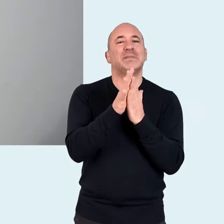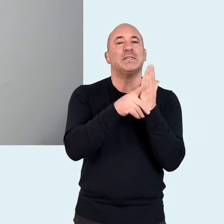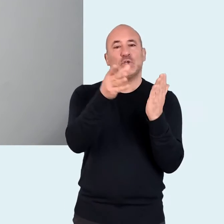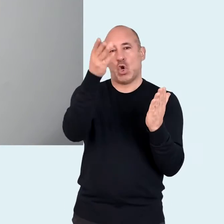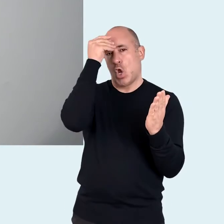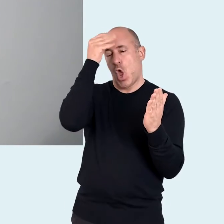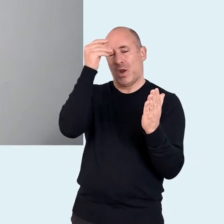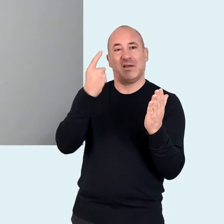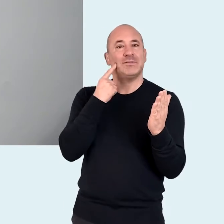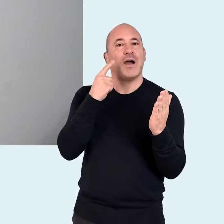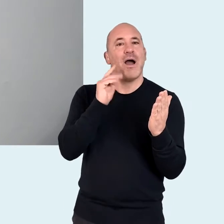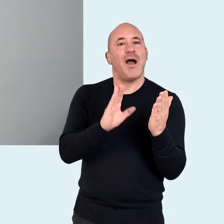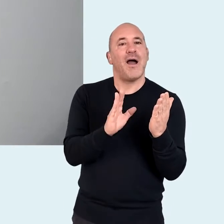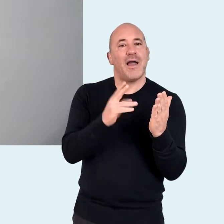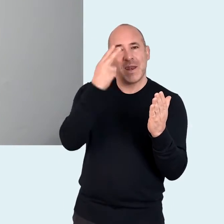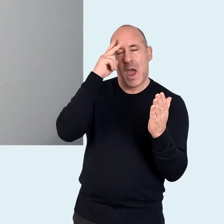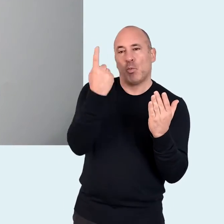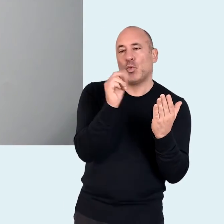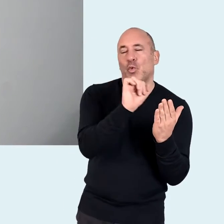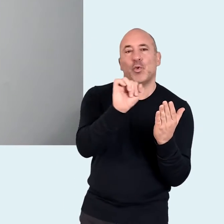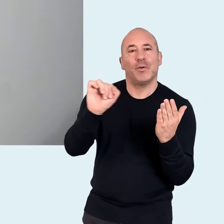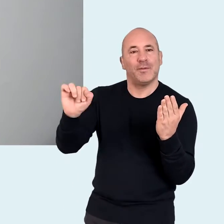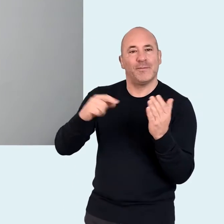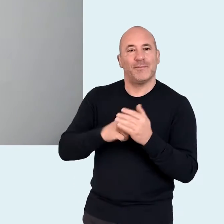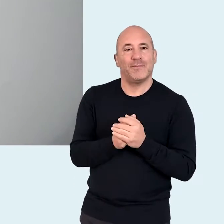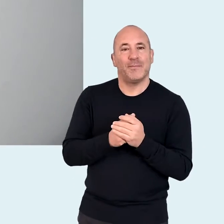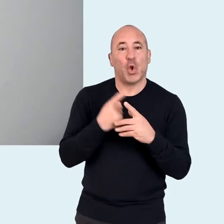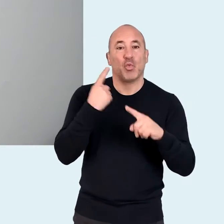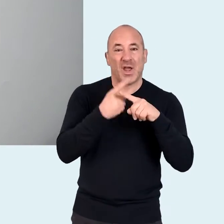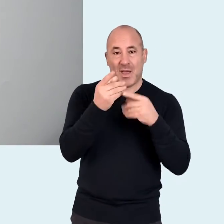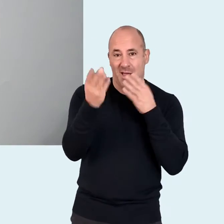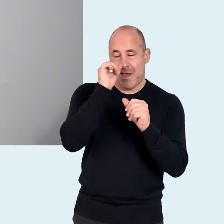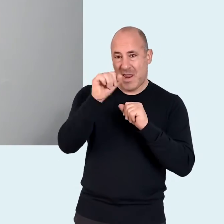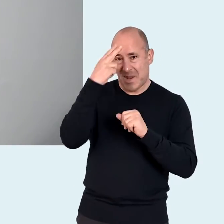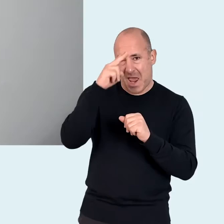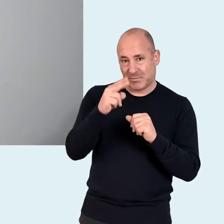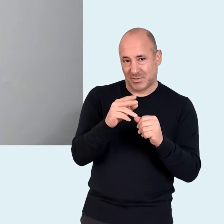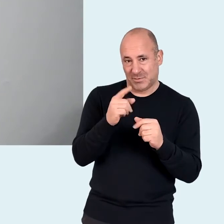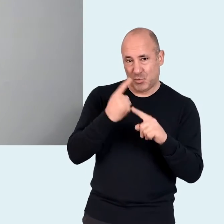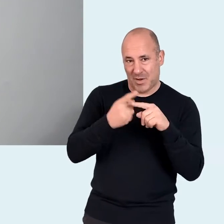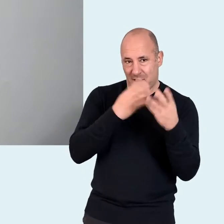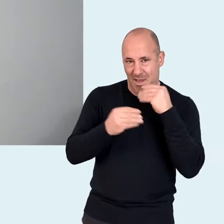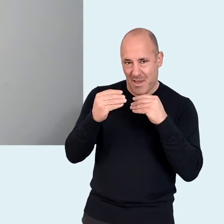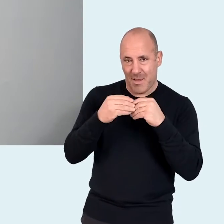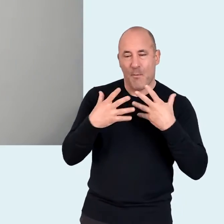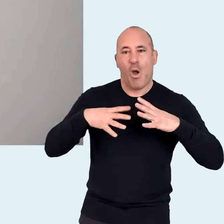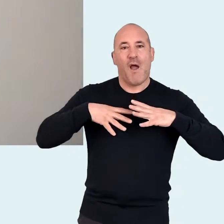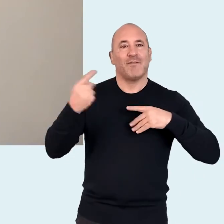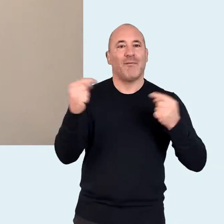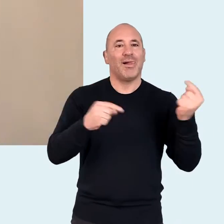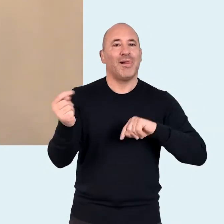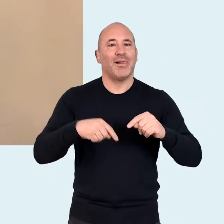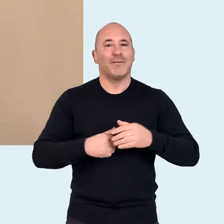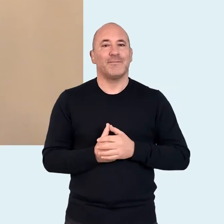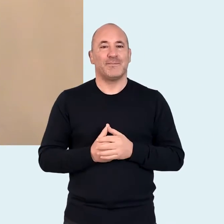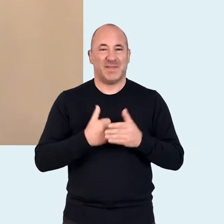It always makes that learning process easier. The faster you learn people's names, the more comfortable people feel in the space.